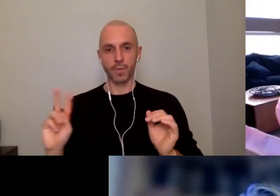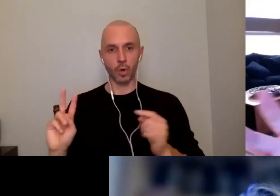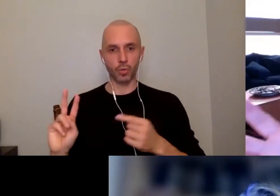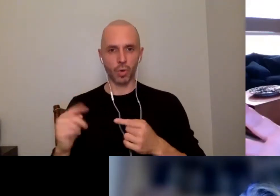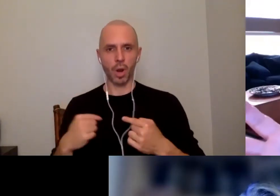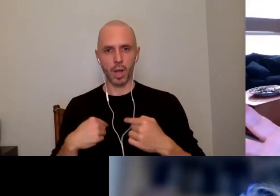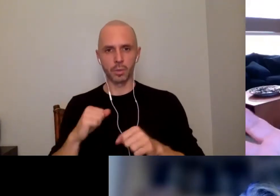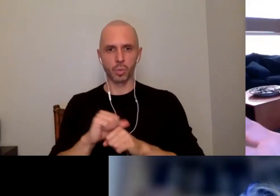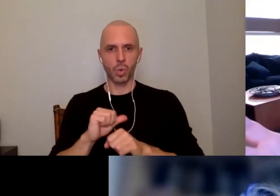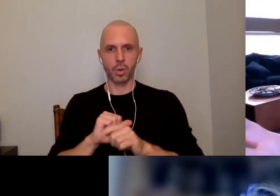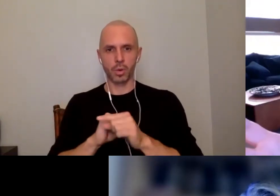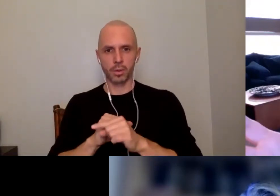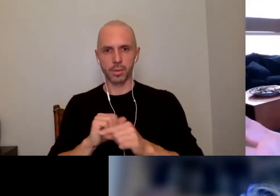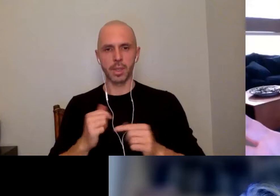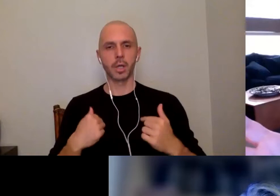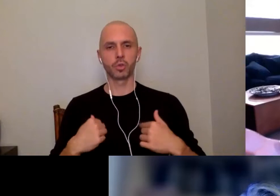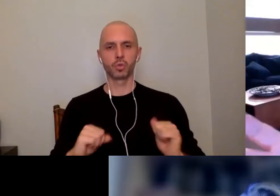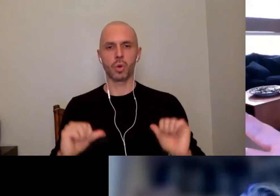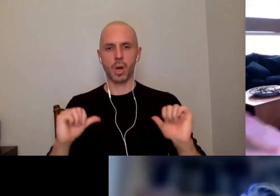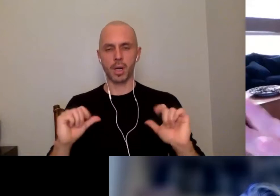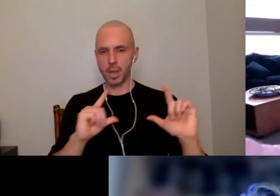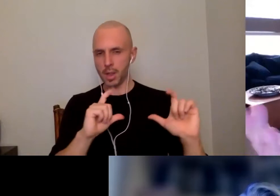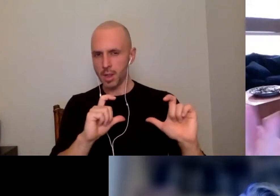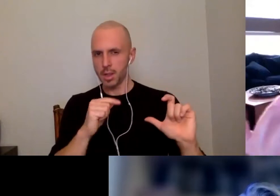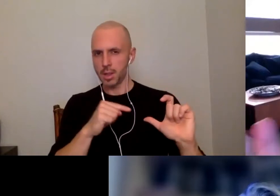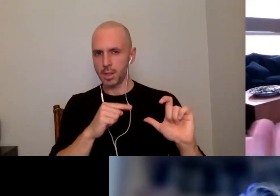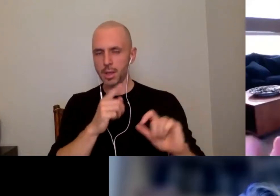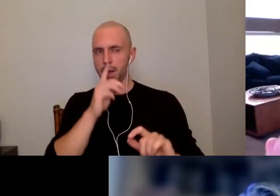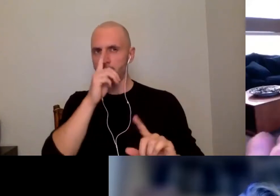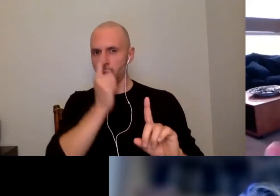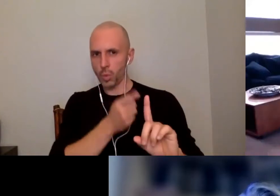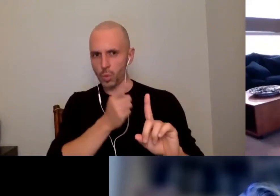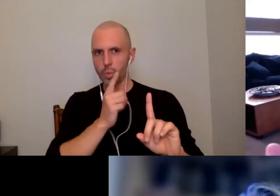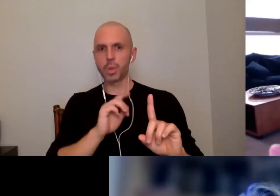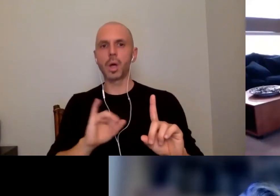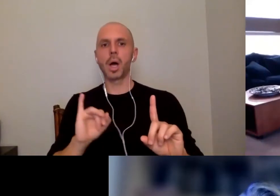as i call it the spirit of art making happens when you're there with all of these components and then